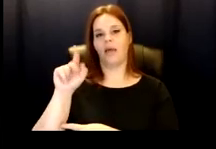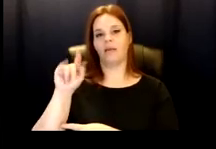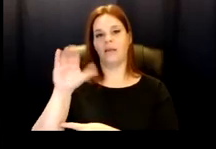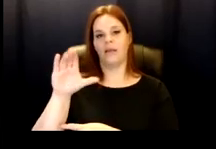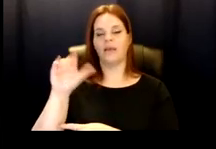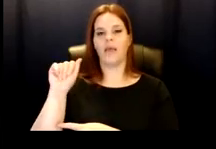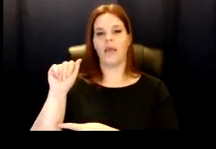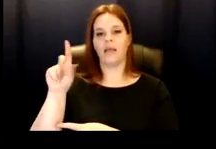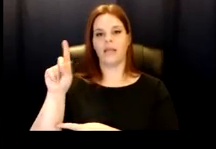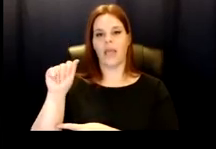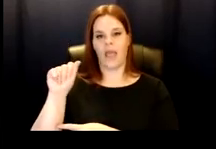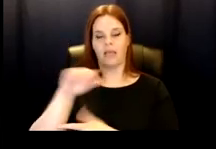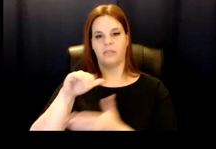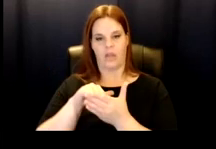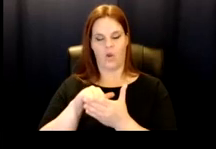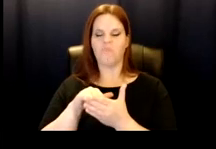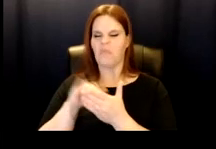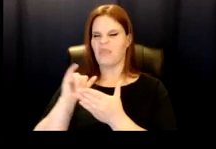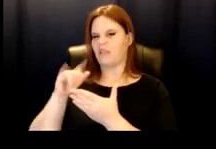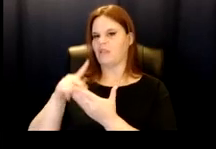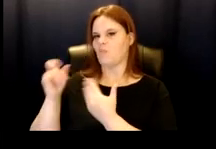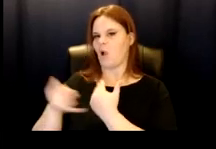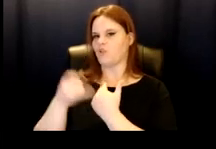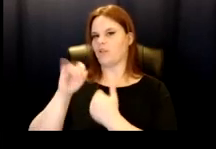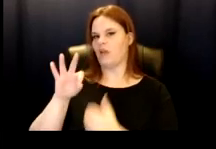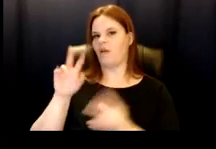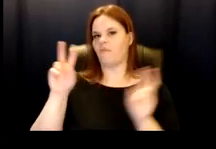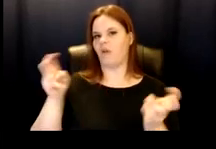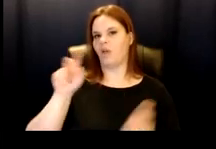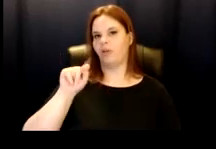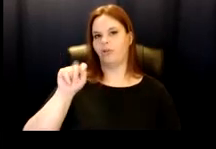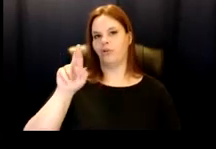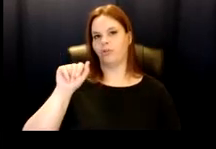project of Transcen. And for those of you who don't know Transcen, the mission of Transcen